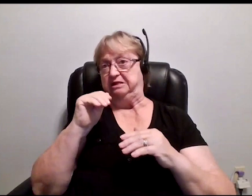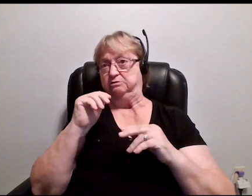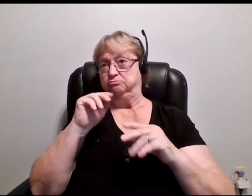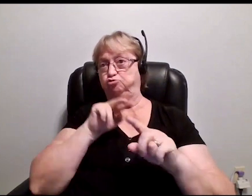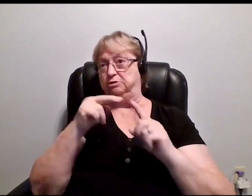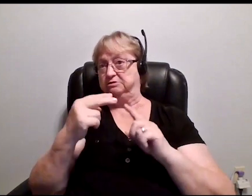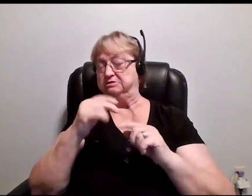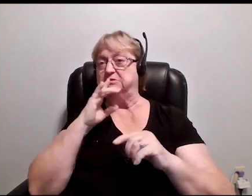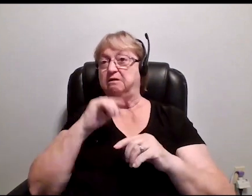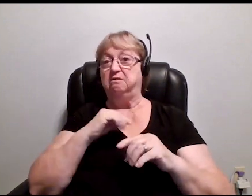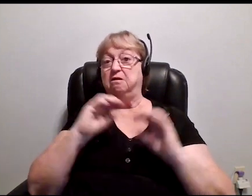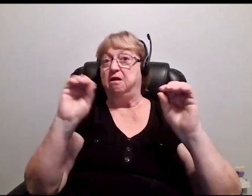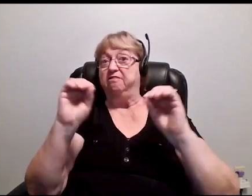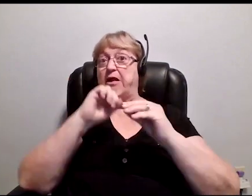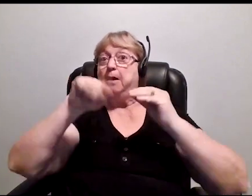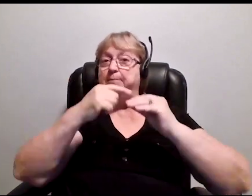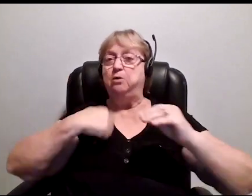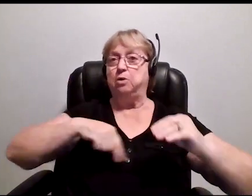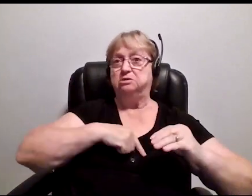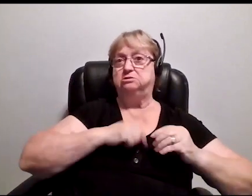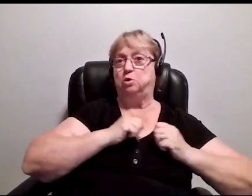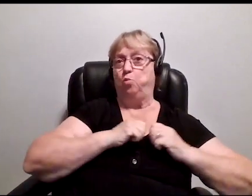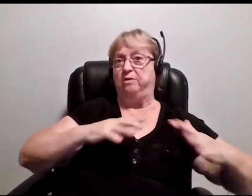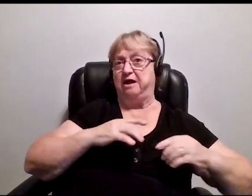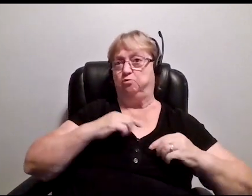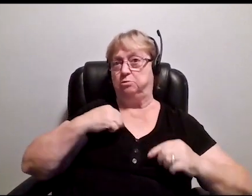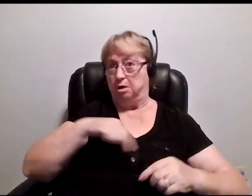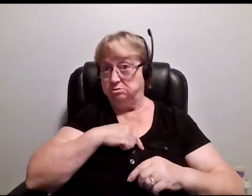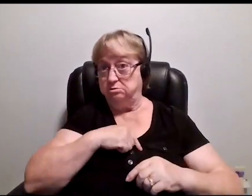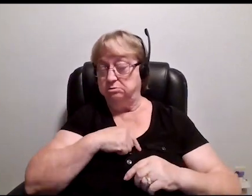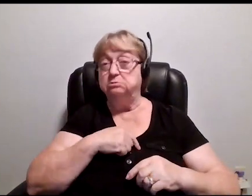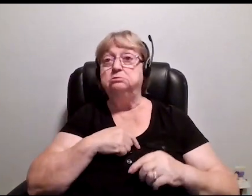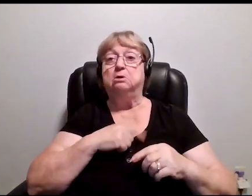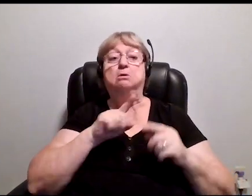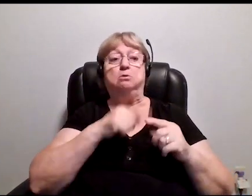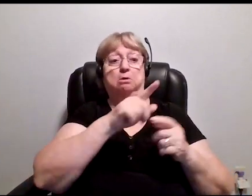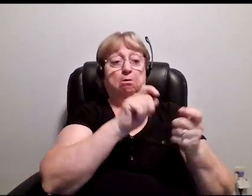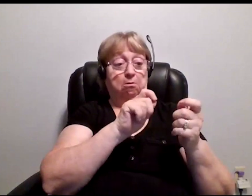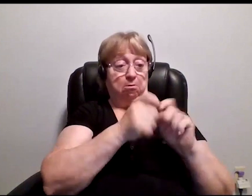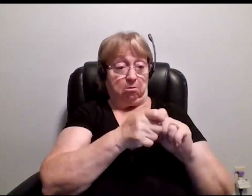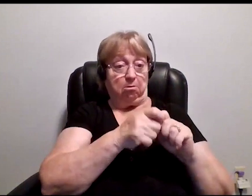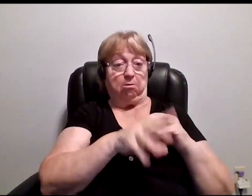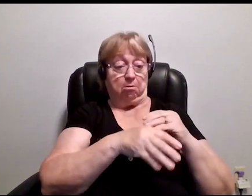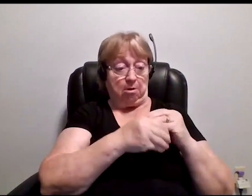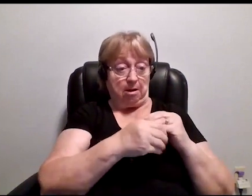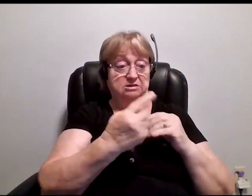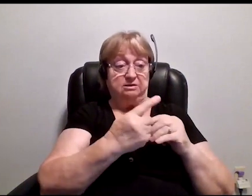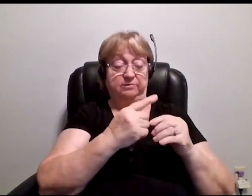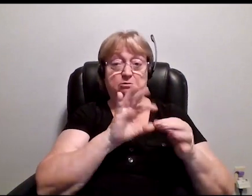When you're doing this assessment of the new strategies, you should make sure to include and center the disabled voices in that space